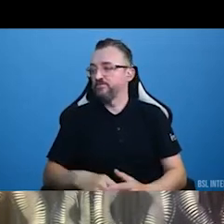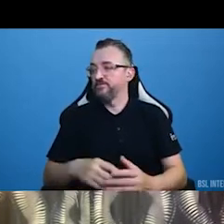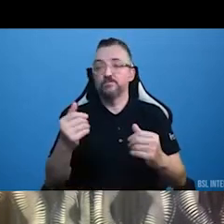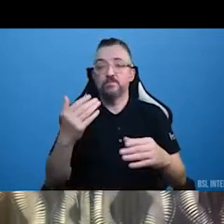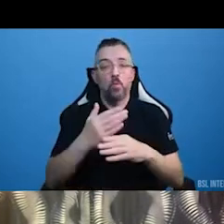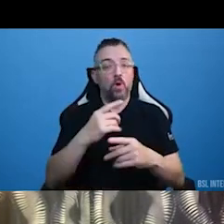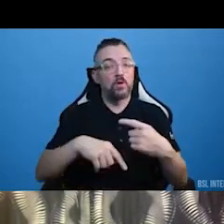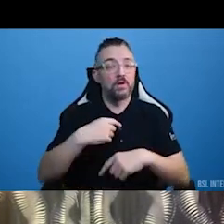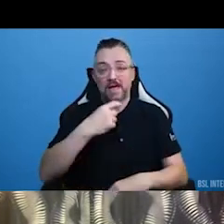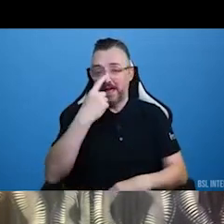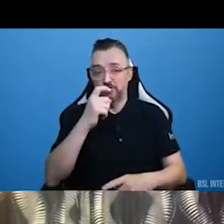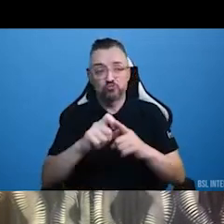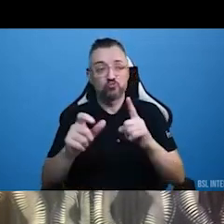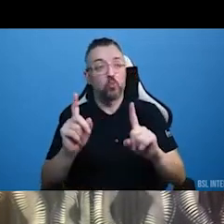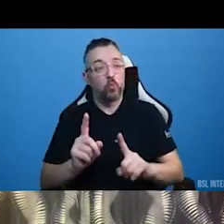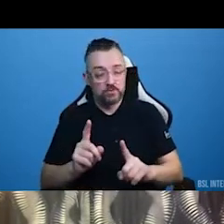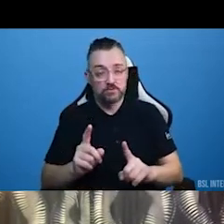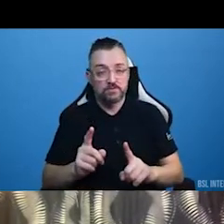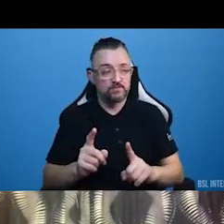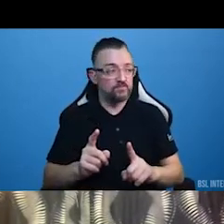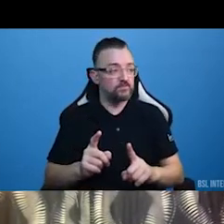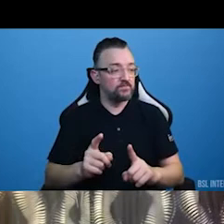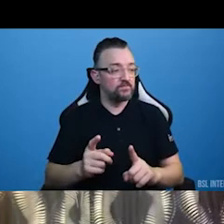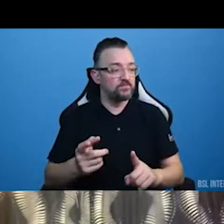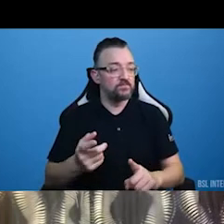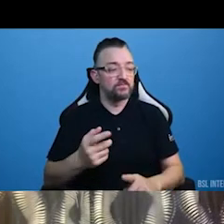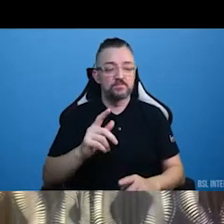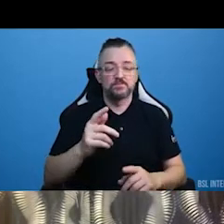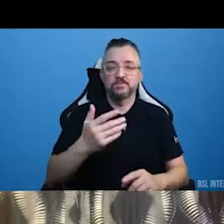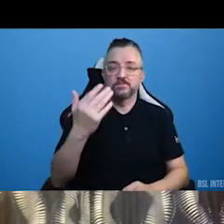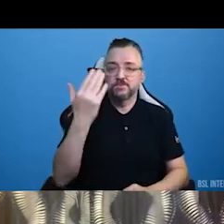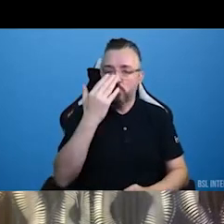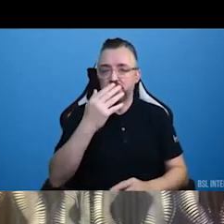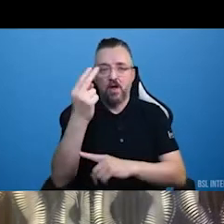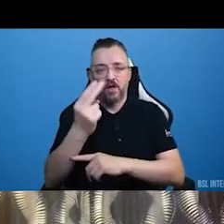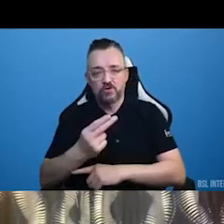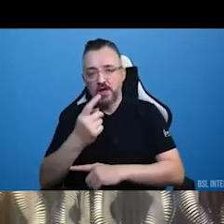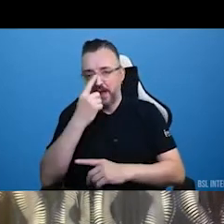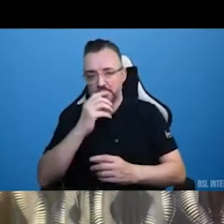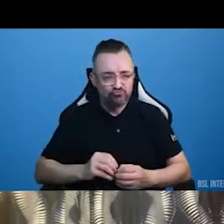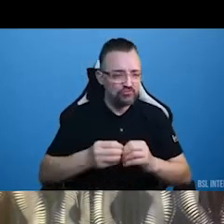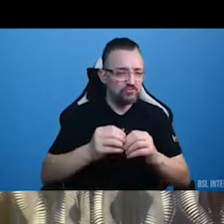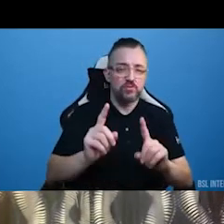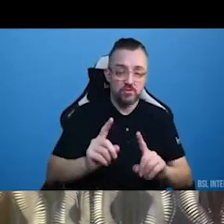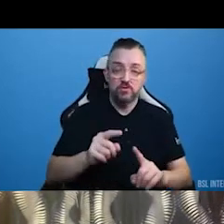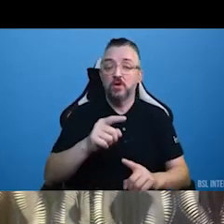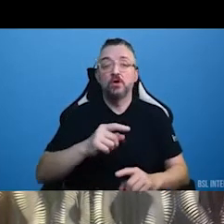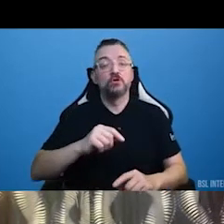as practitioners in the built environment? What can schools of architecture catalyze, create? So as part of Scotland's Climate Fringe,